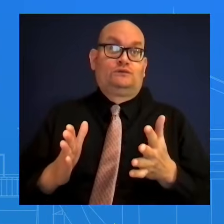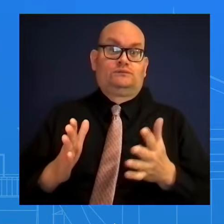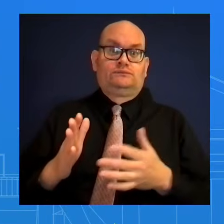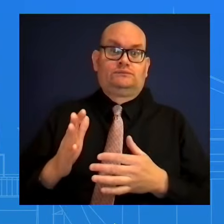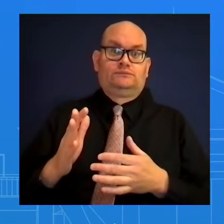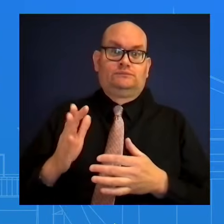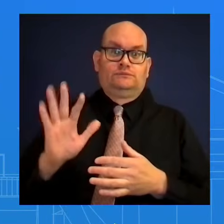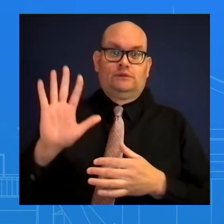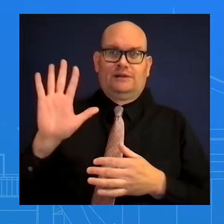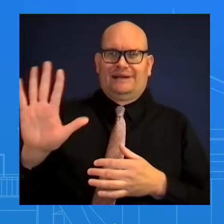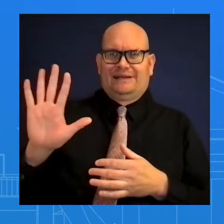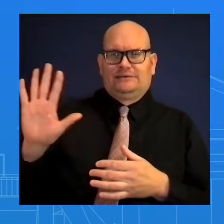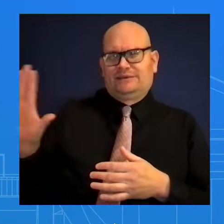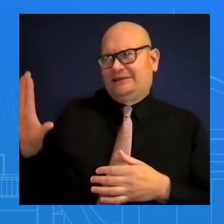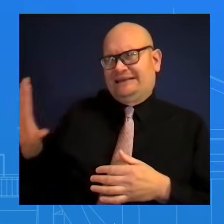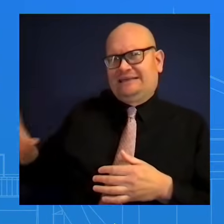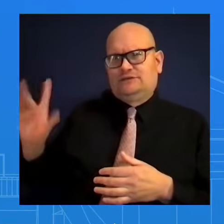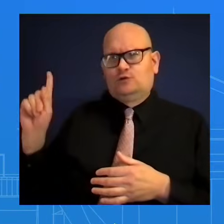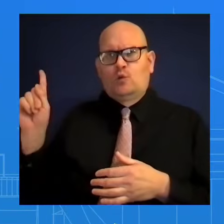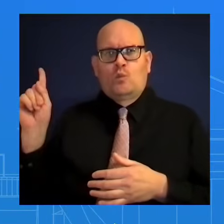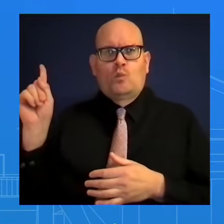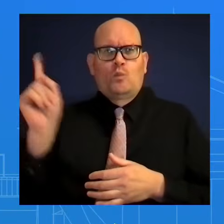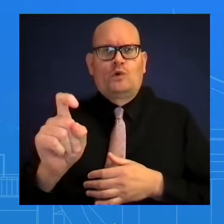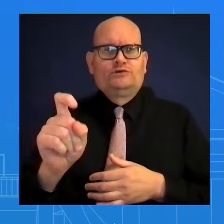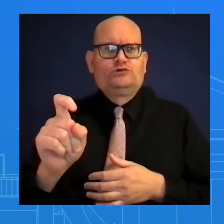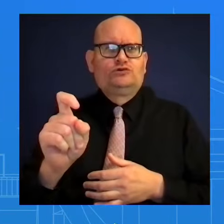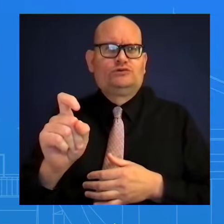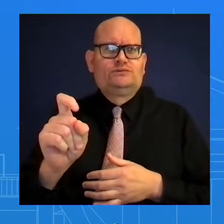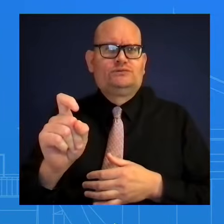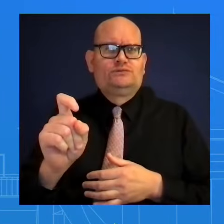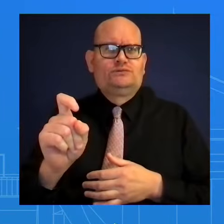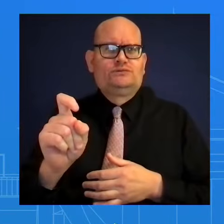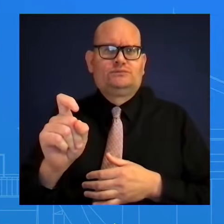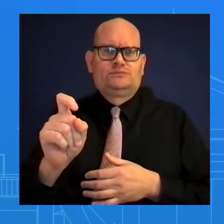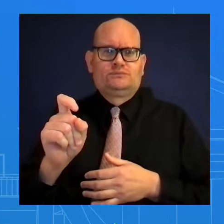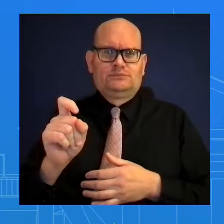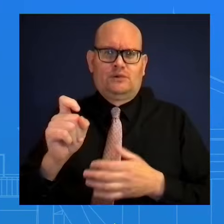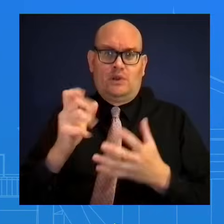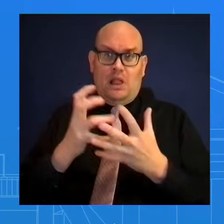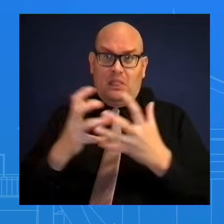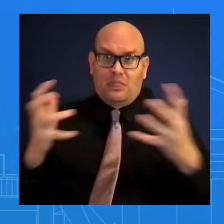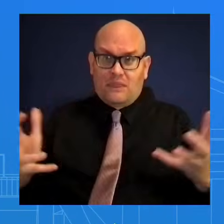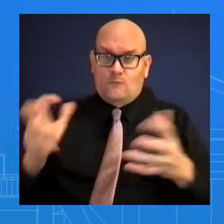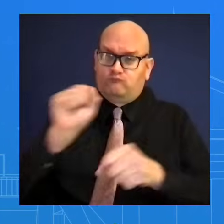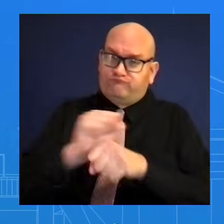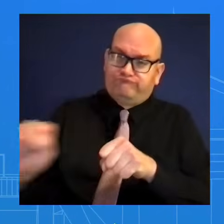how exhaustive were the efforts to not have this in this moment instead of dealing with it in the budget,